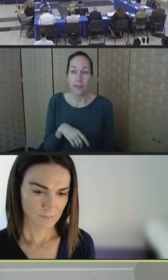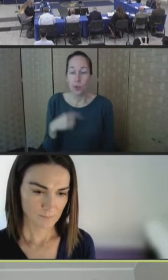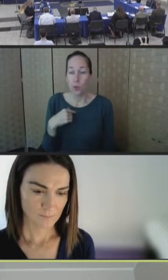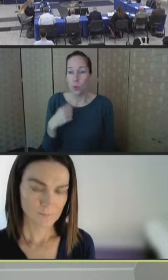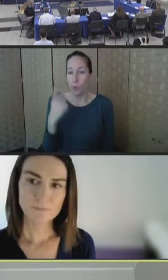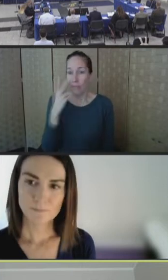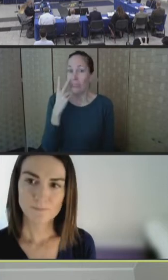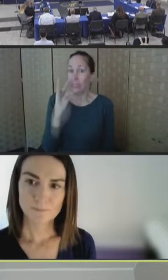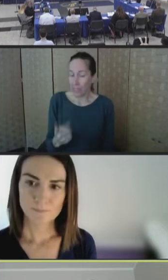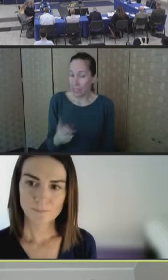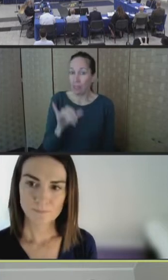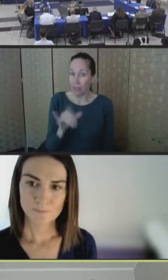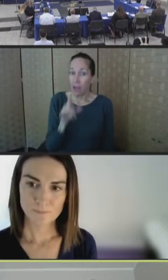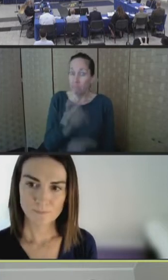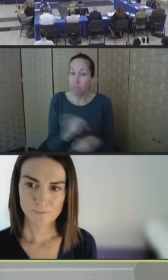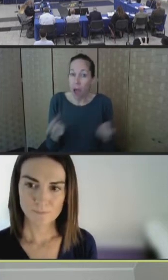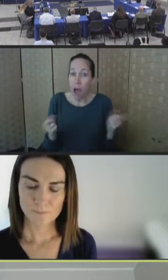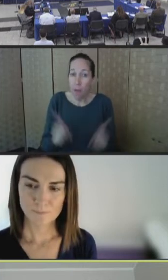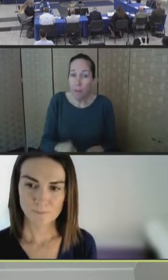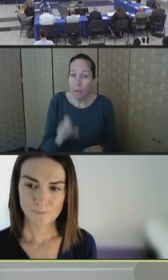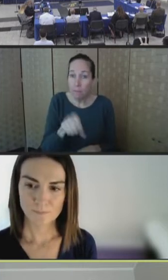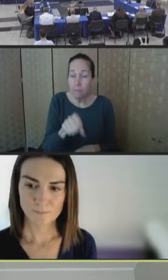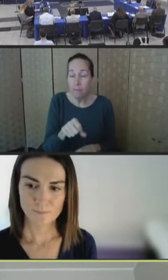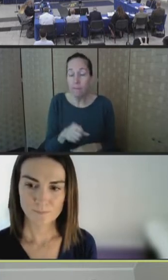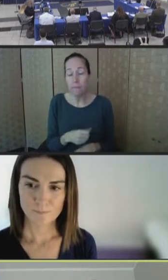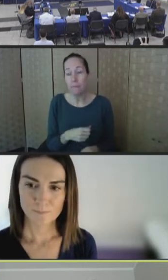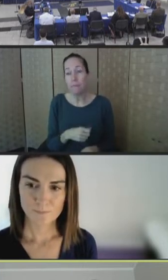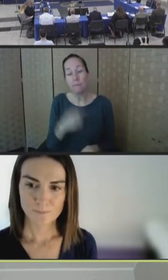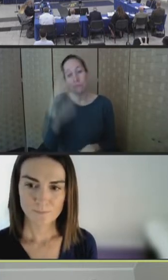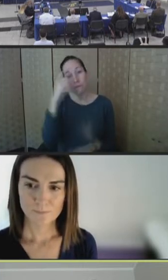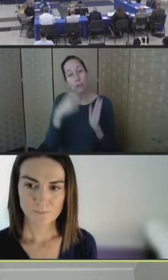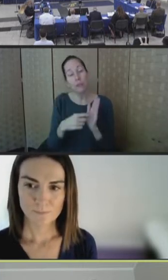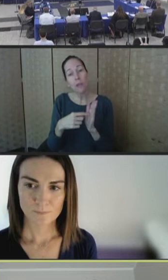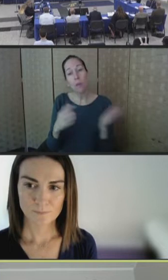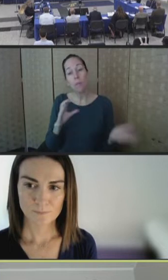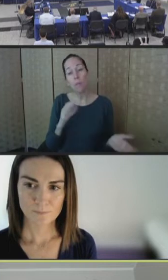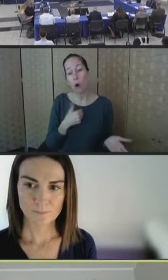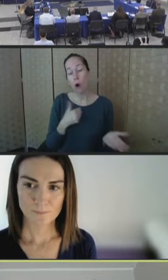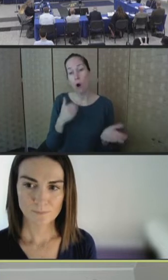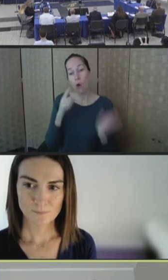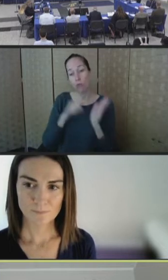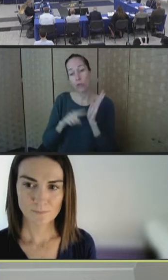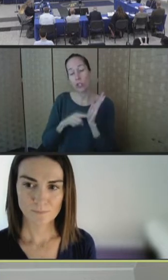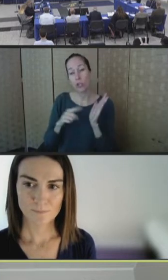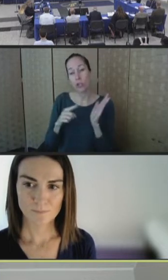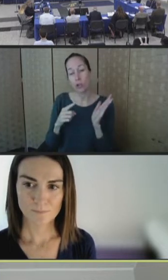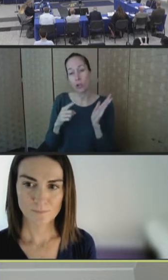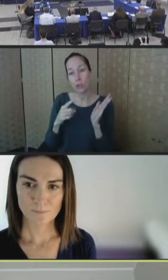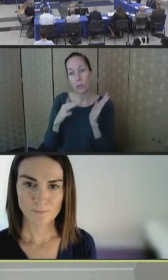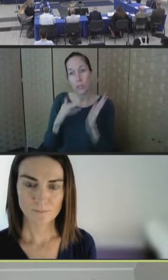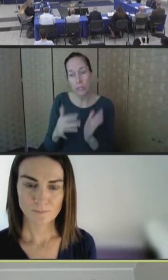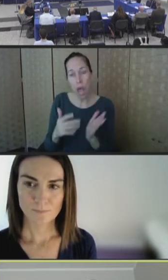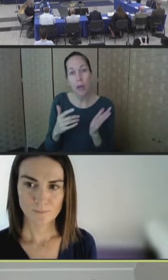We have -- we know for example that our study has been -- our studies have been cited in court case.